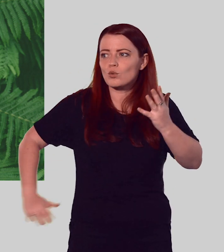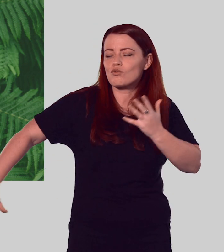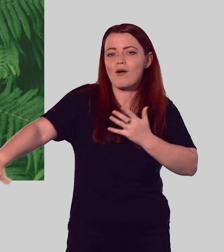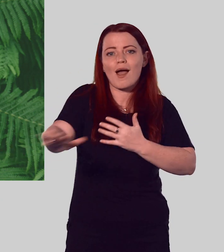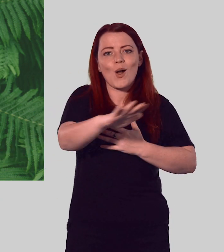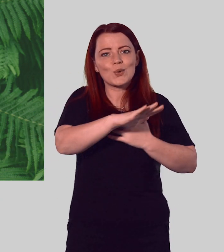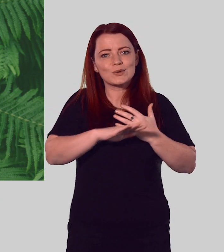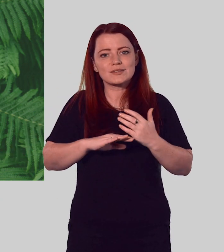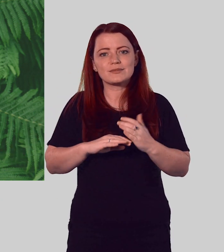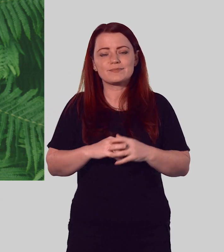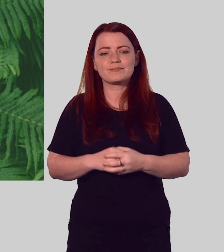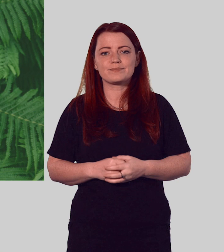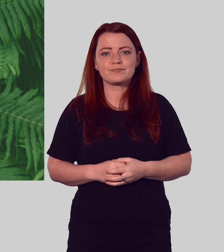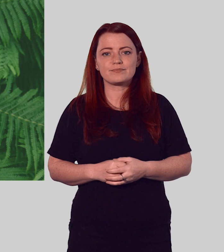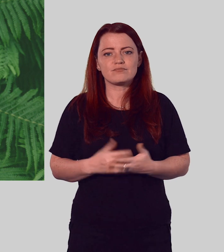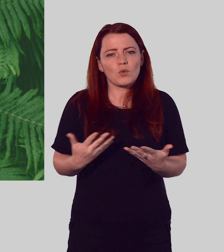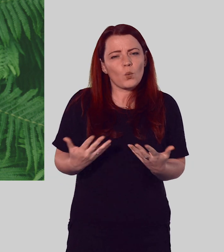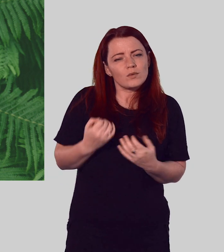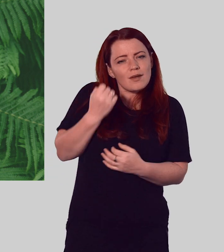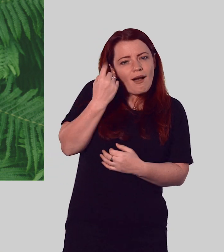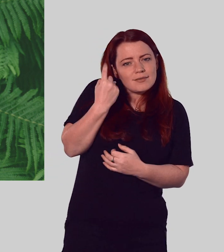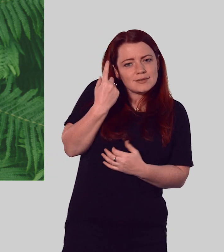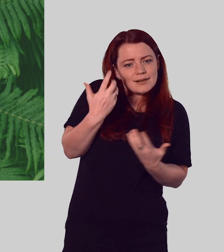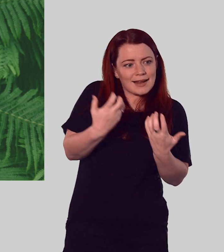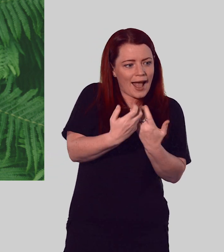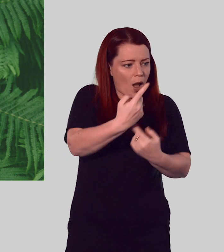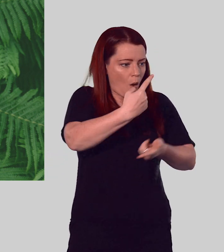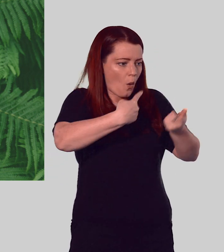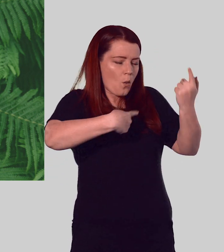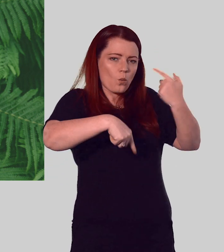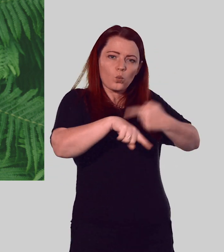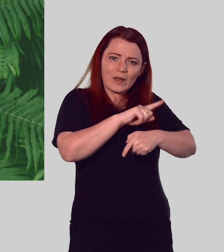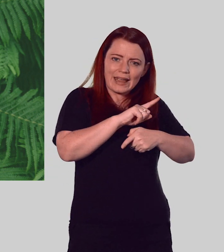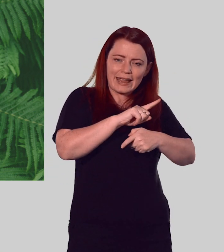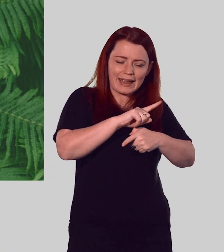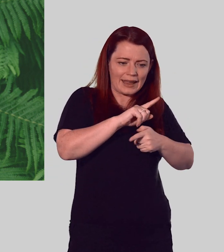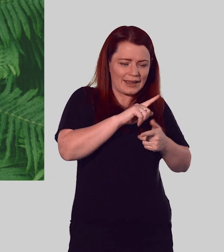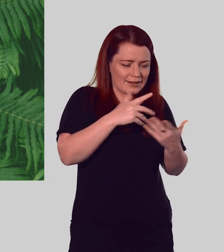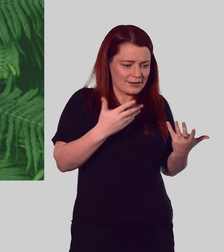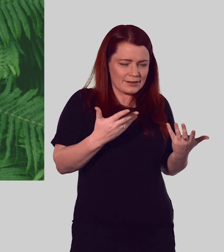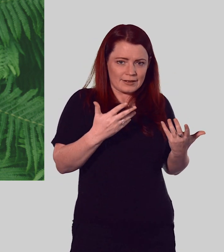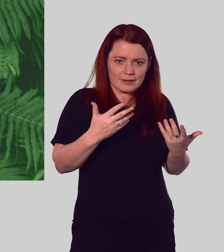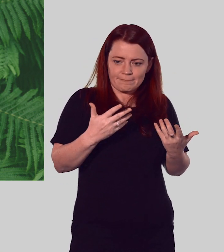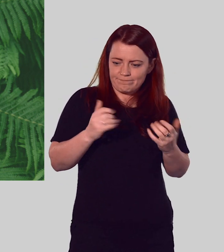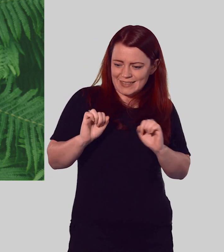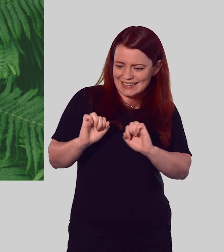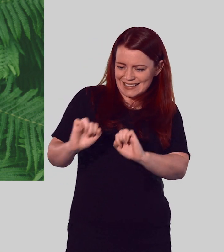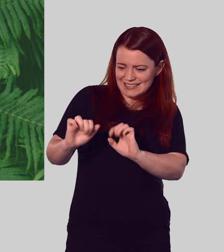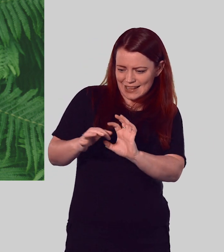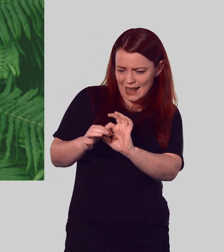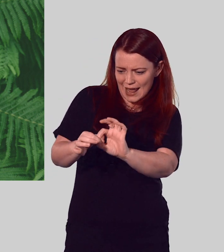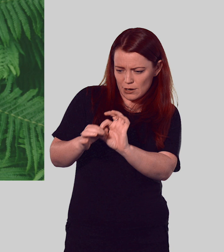So it's understanding how we can transfer his form of engagement into the show